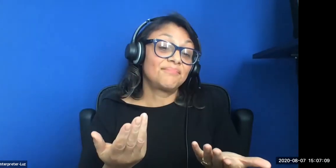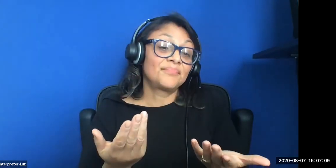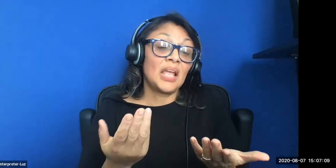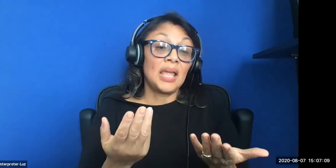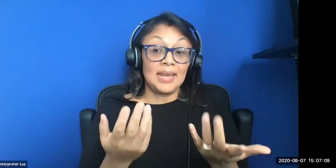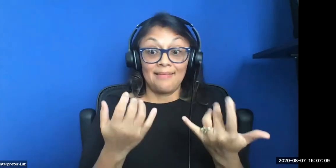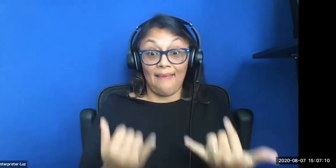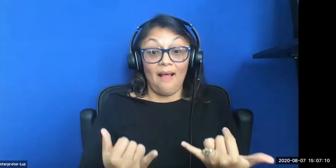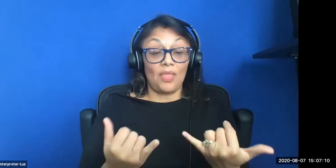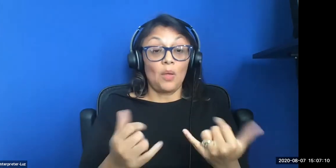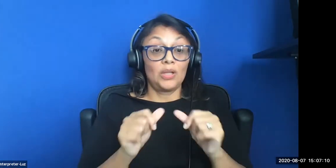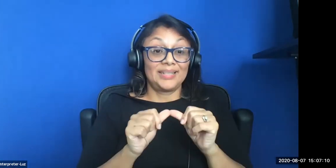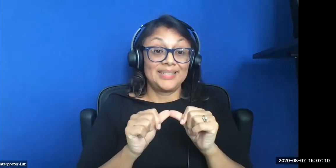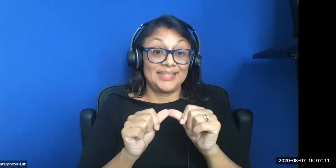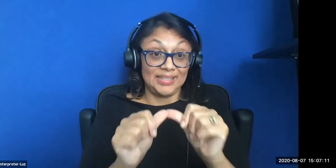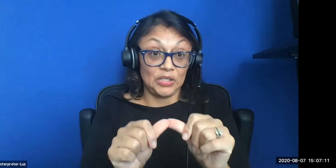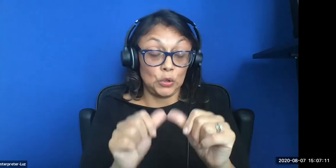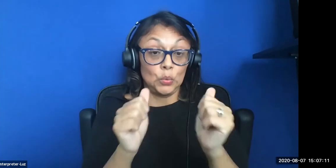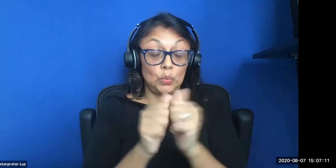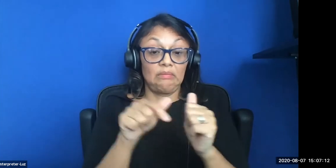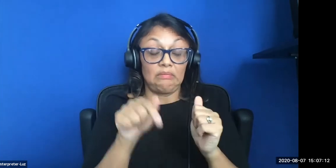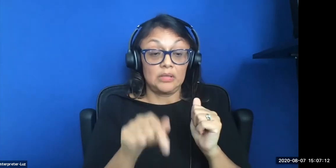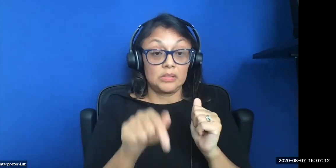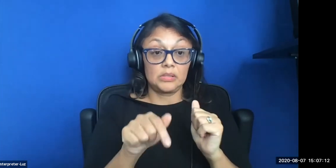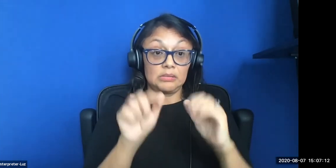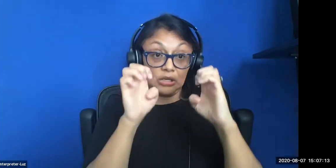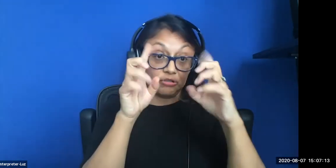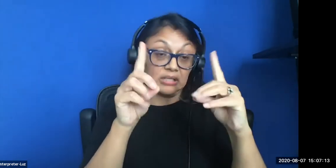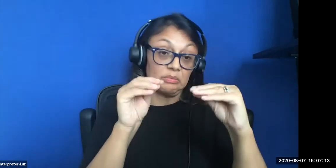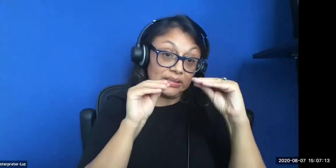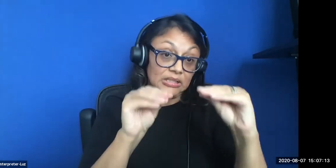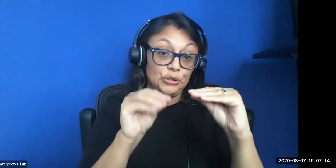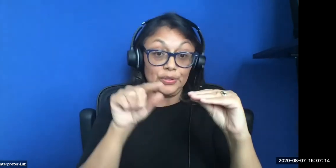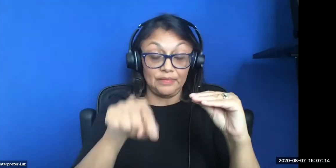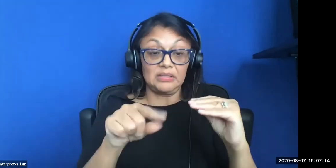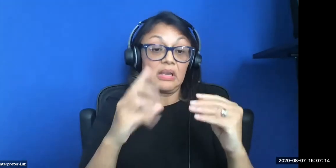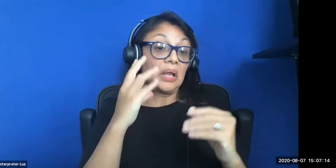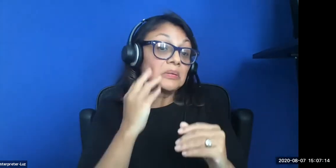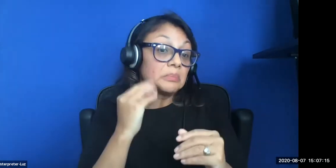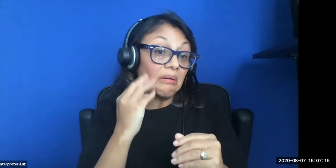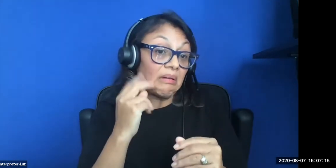Channelle Charest: online teaching space which we are doing like you guys is ready to kind of experiment to see like, is this going to be something we can do.